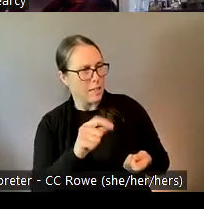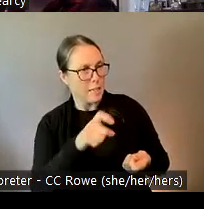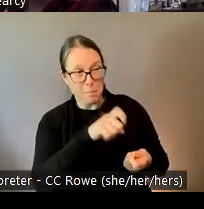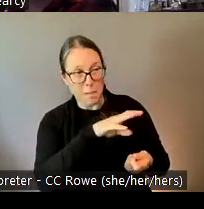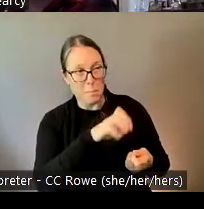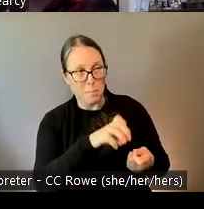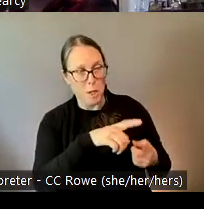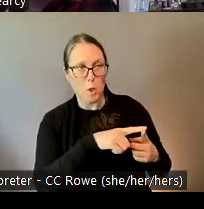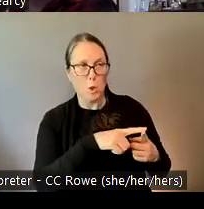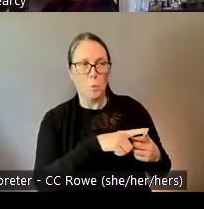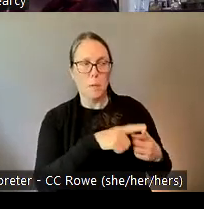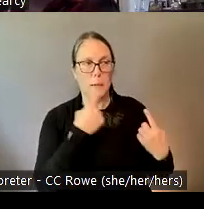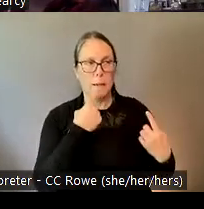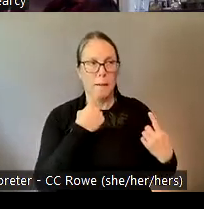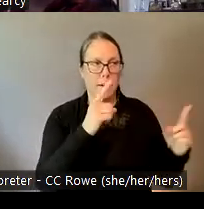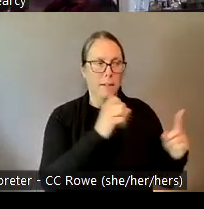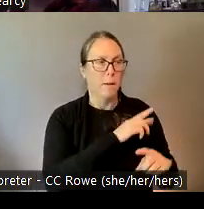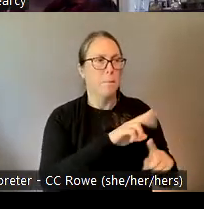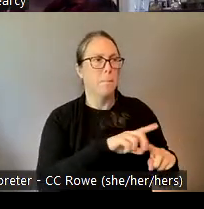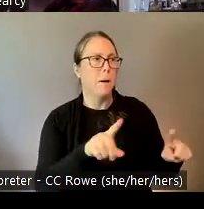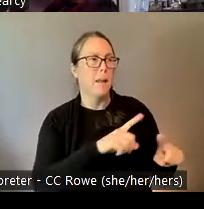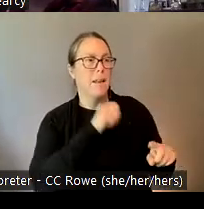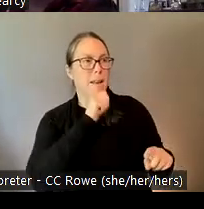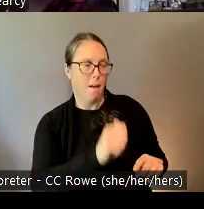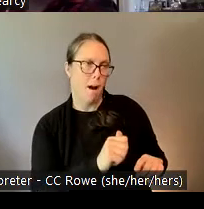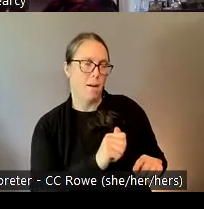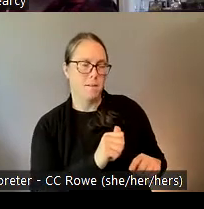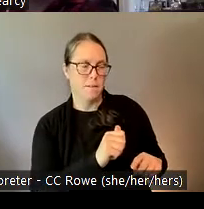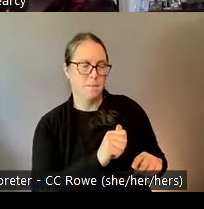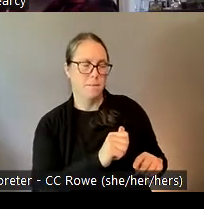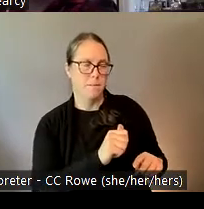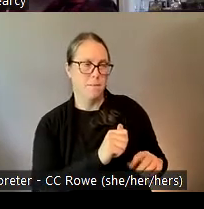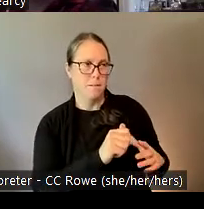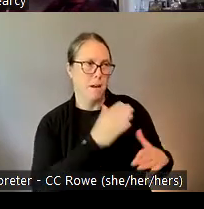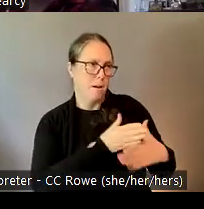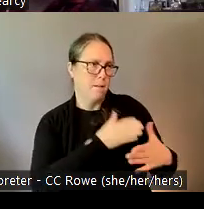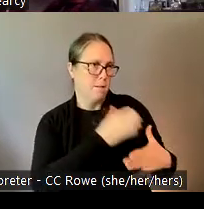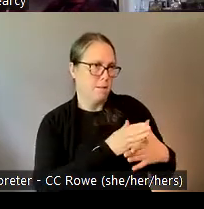I will also caveat that we're doing a little alt text demo in like seven slides, actually six.